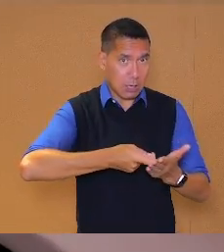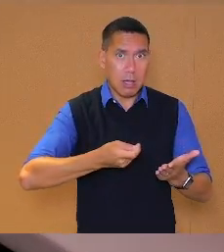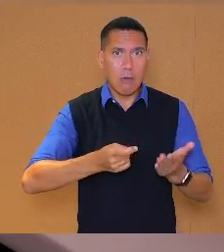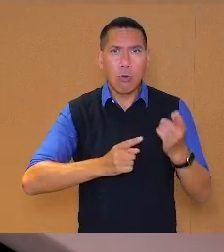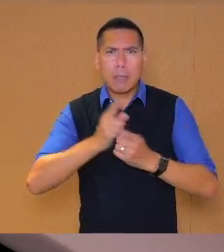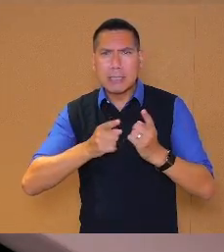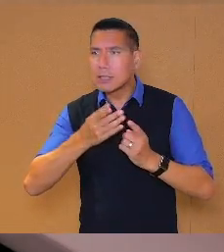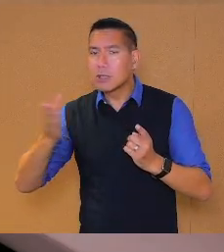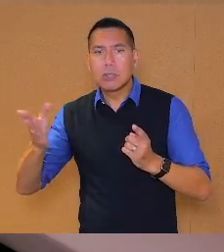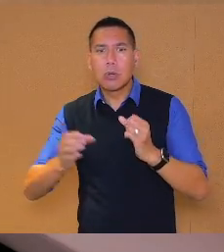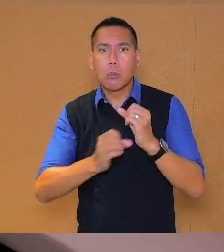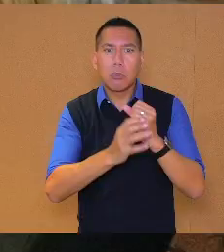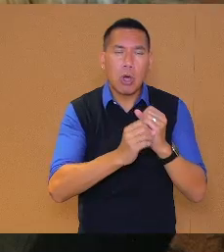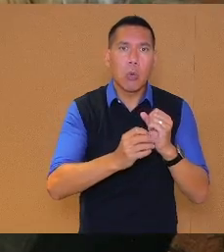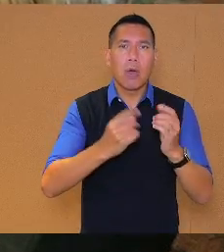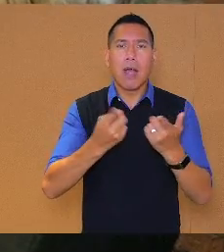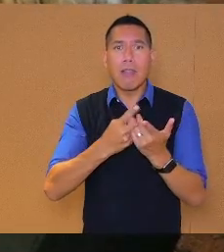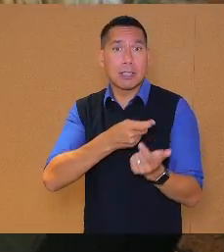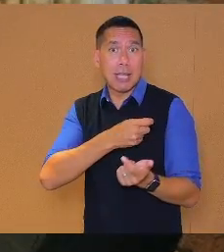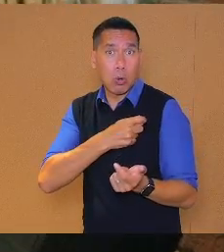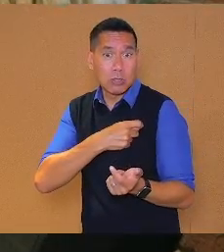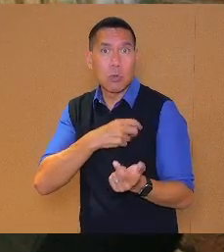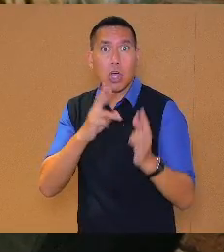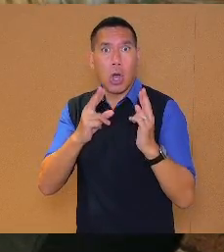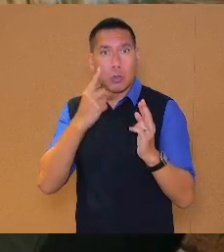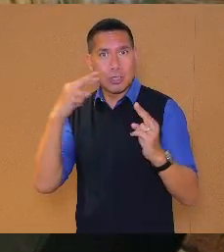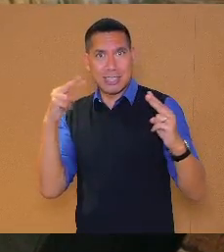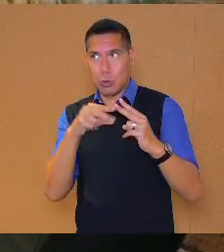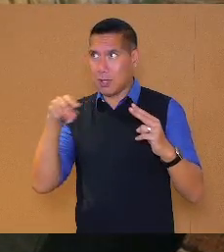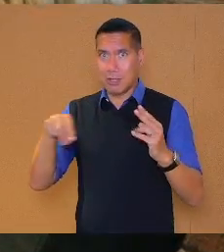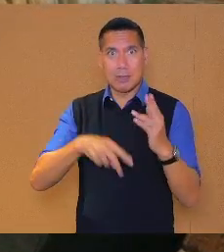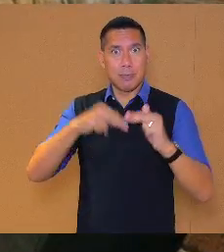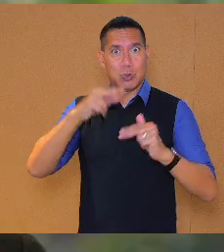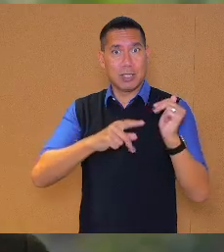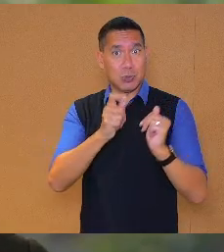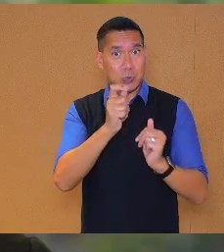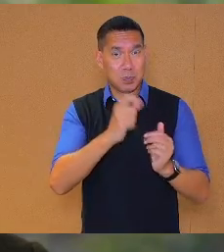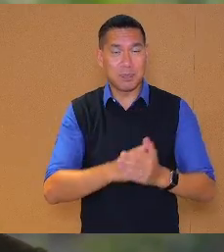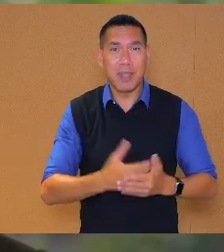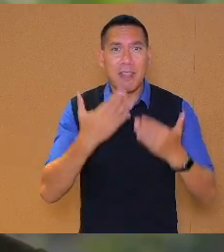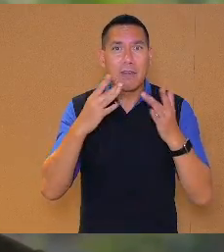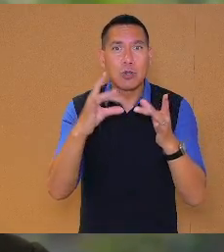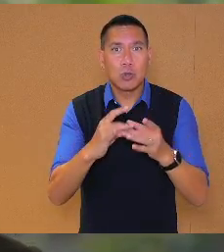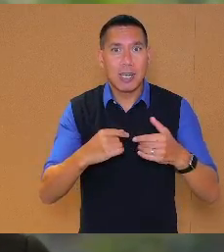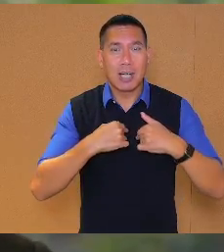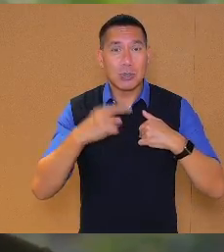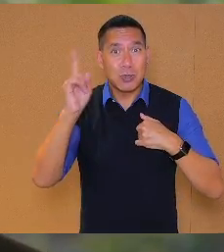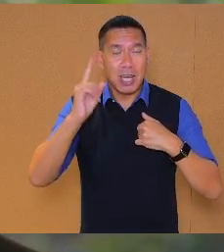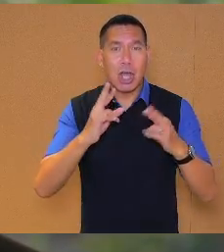convene health promotion stakeholders, we hope to see you in this space very soon. Thank you for joining us today